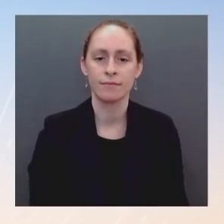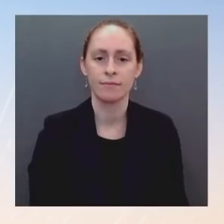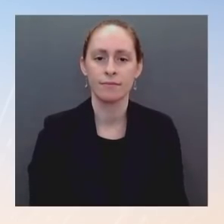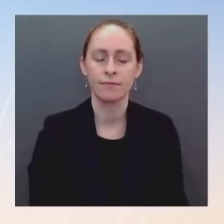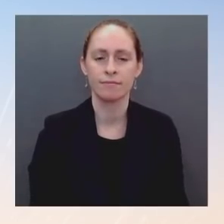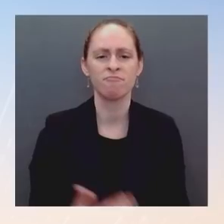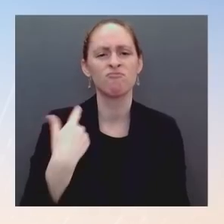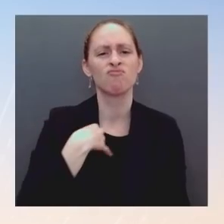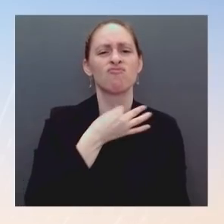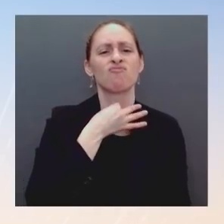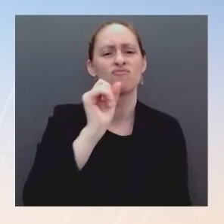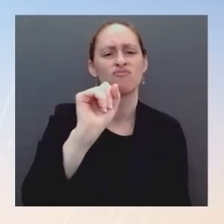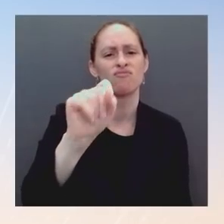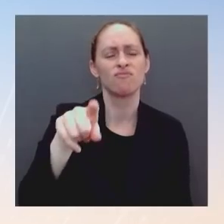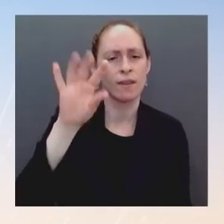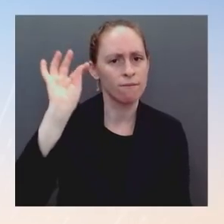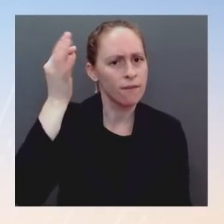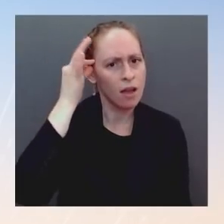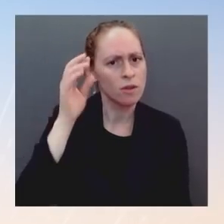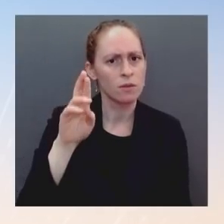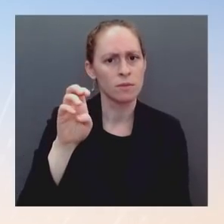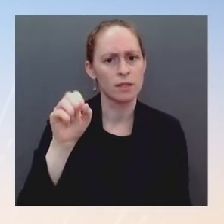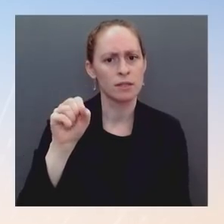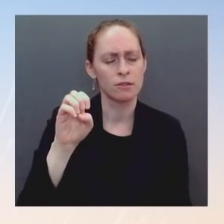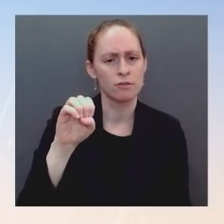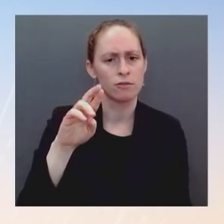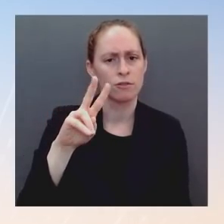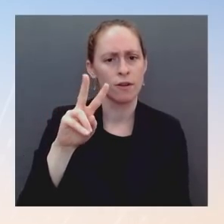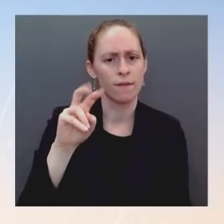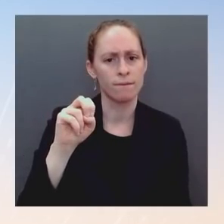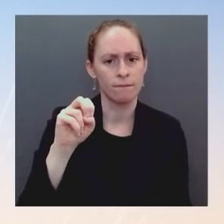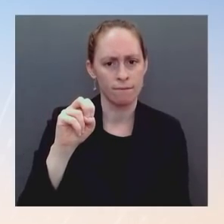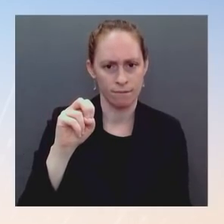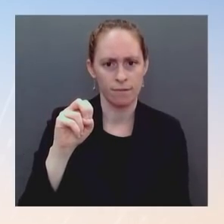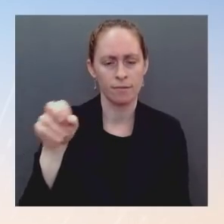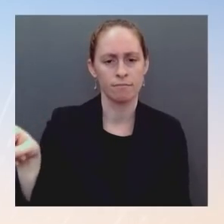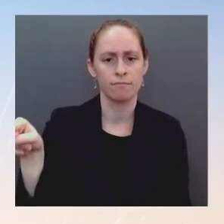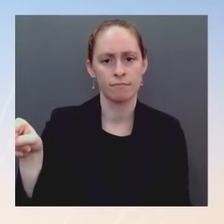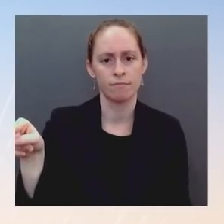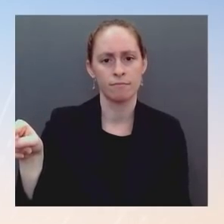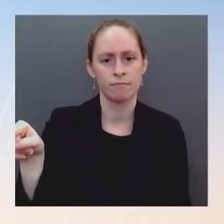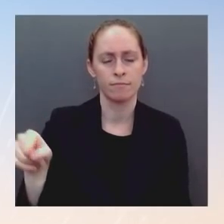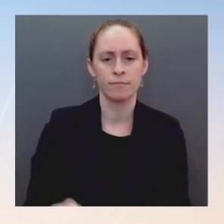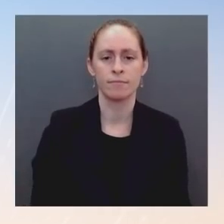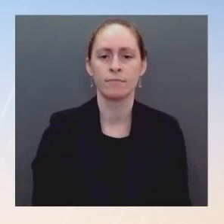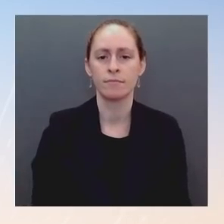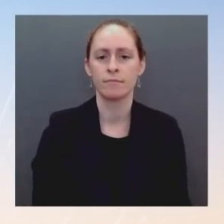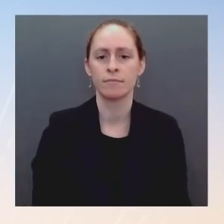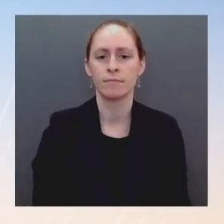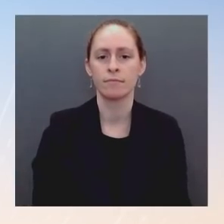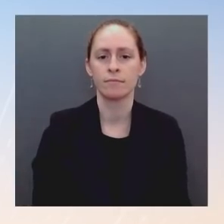in the impeachment trial of a Republican president, so does the President believe she can keep that independence from the Fed?